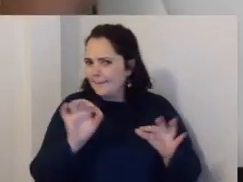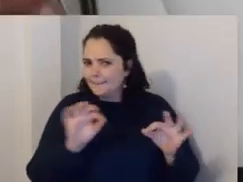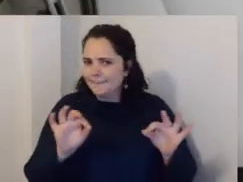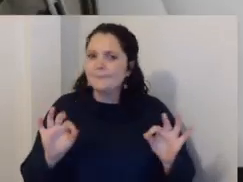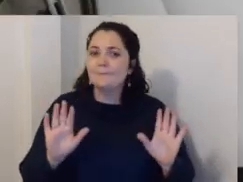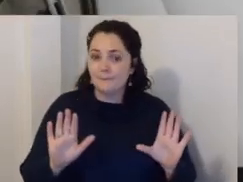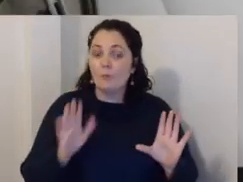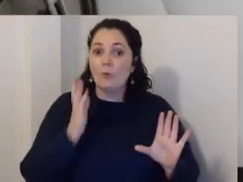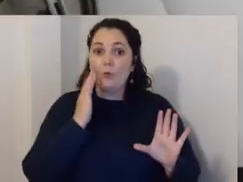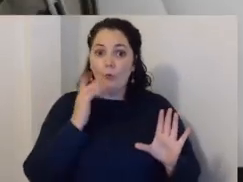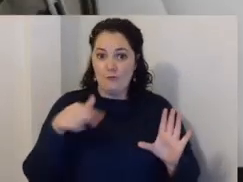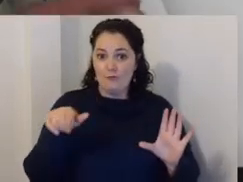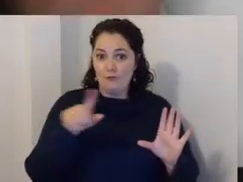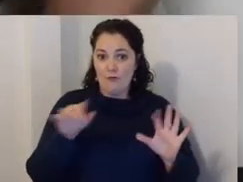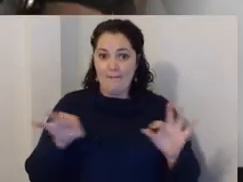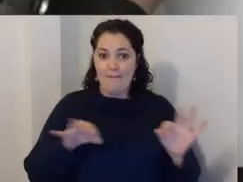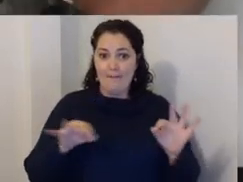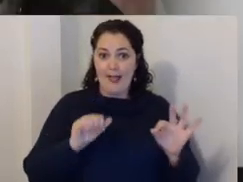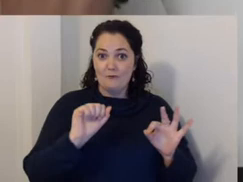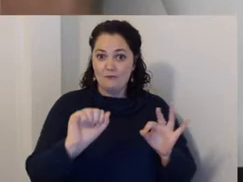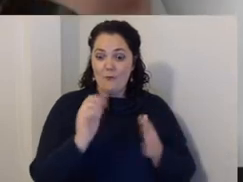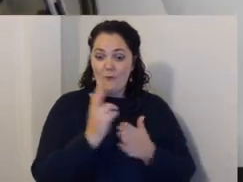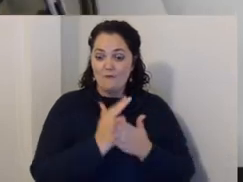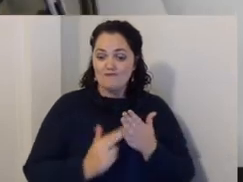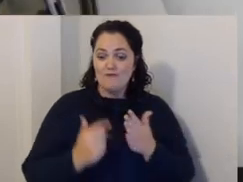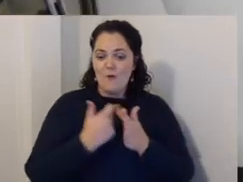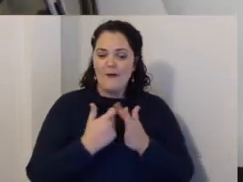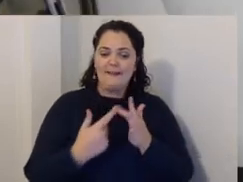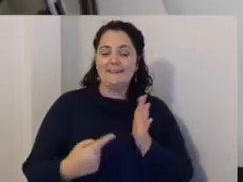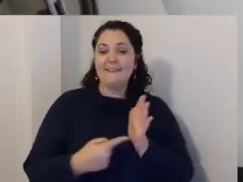you are putting your drawing kit together which are a few little scraps of sandpaper and you